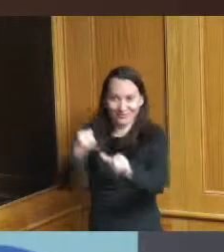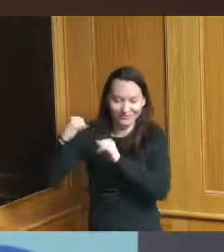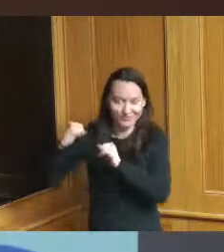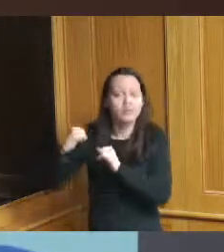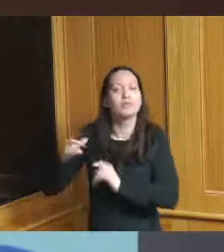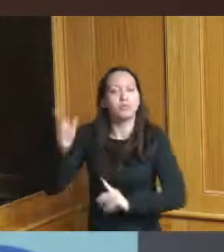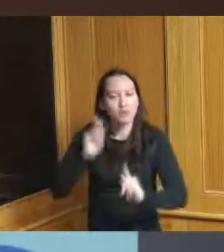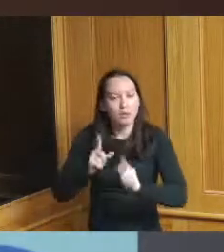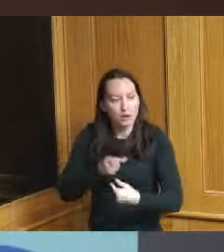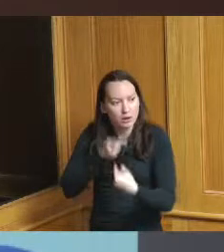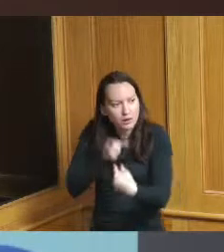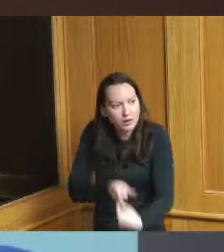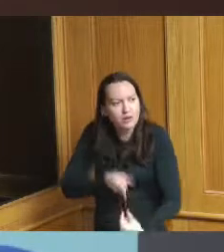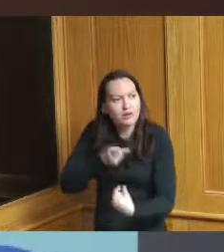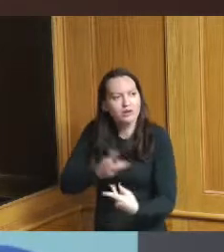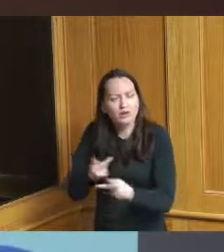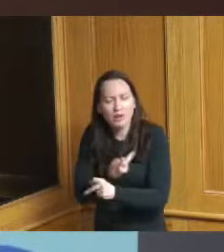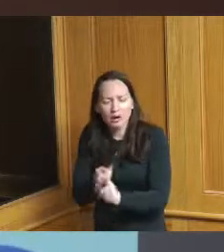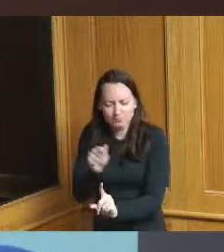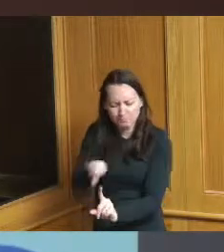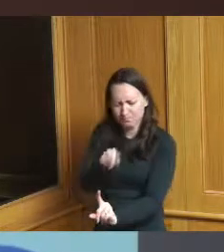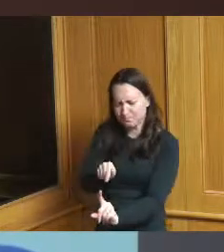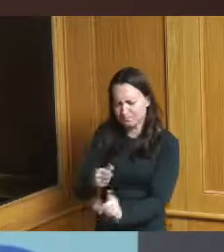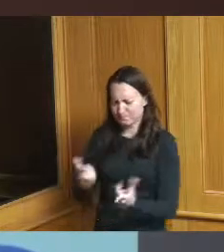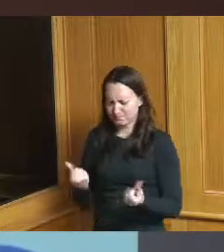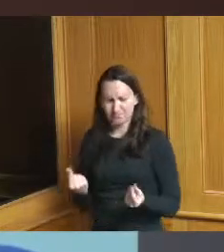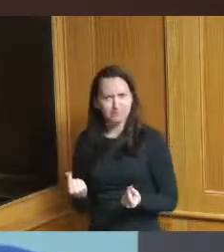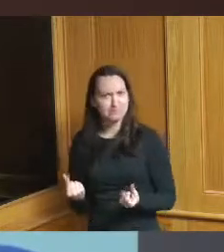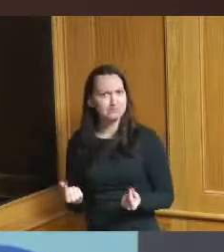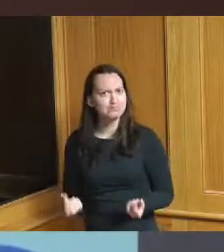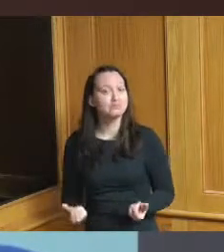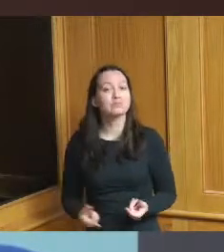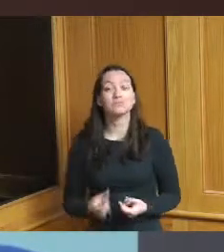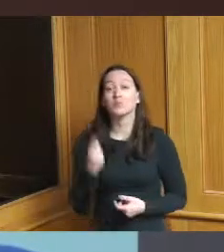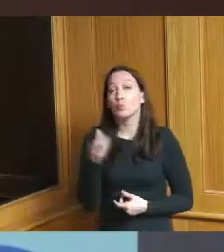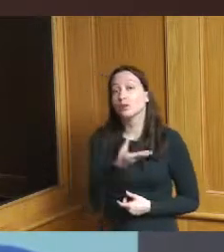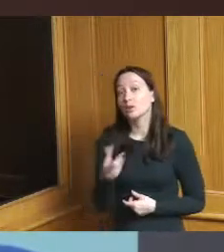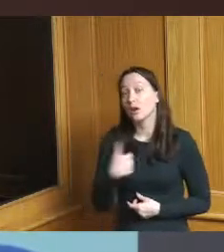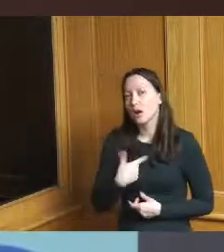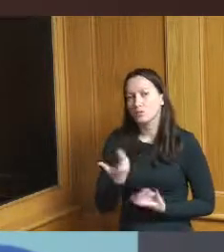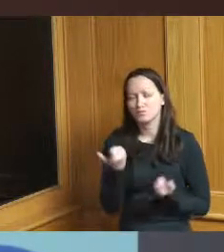really trying to figure out what it is they need to do so one thing I wanted to understand is over